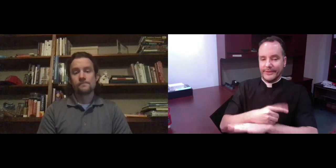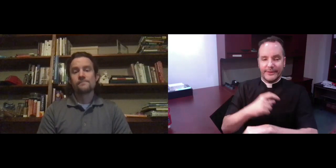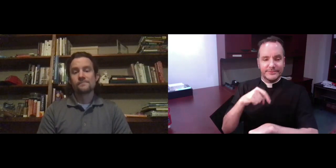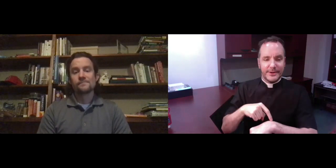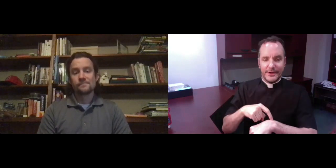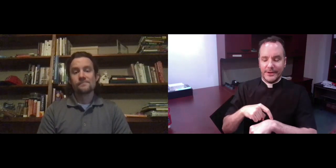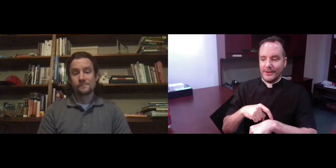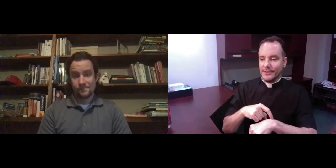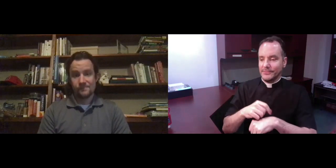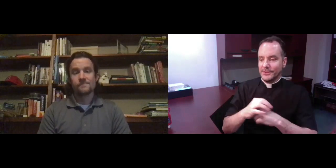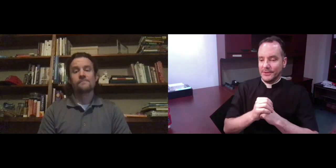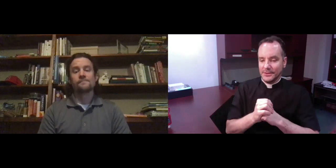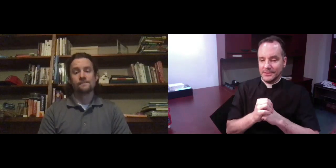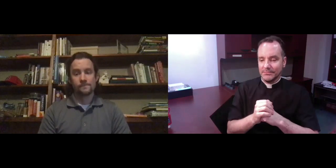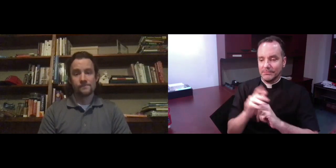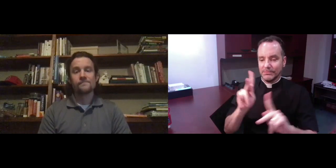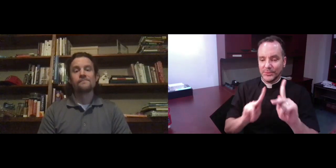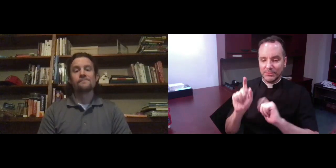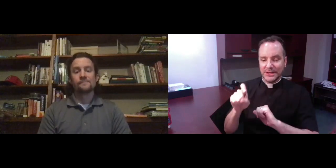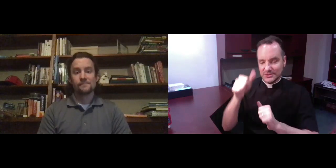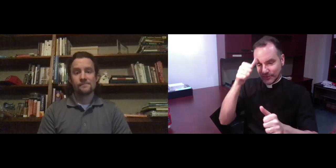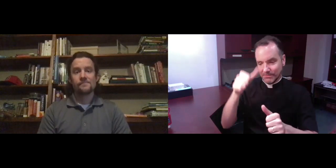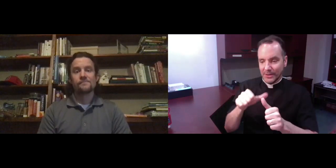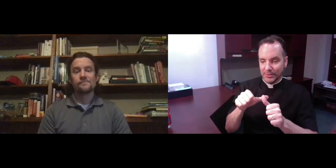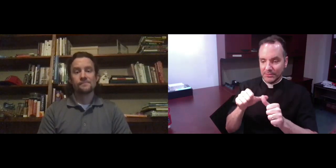persevere, one day at a time.